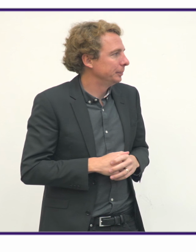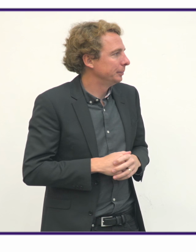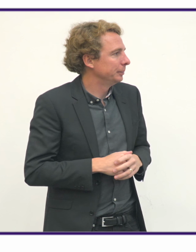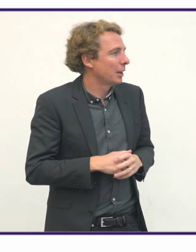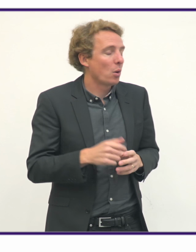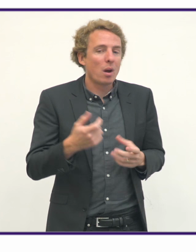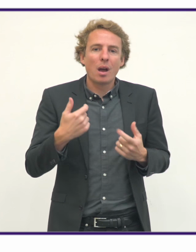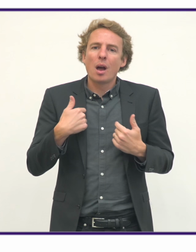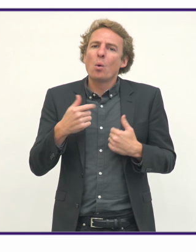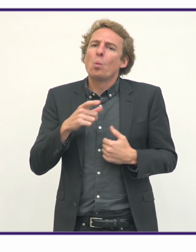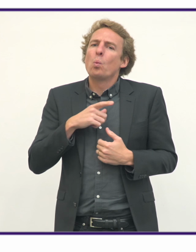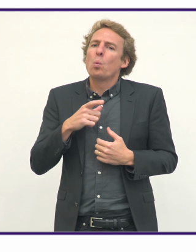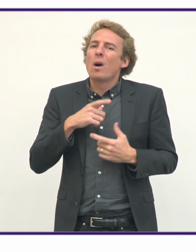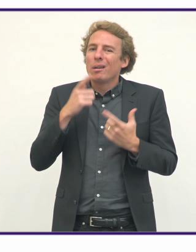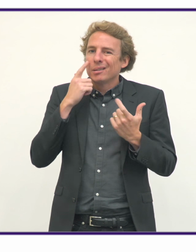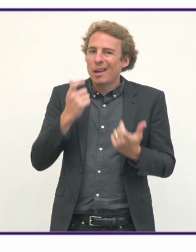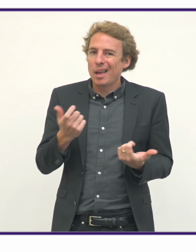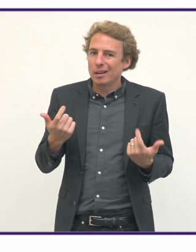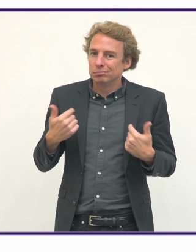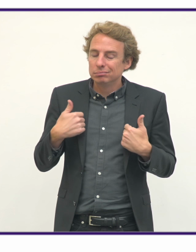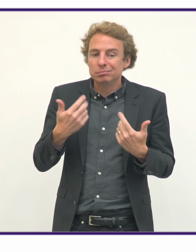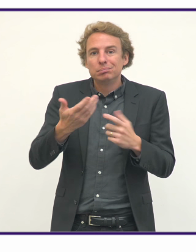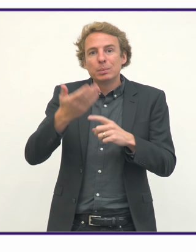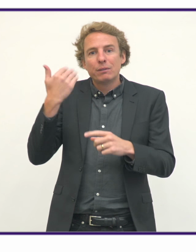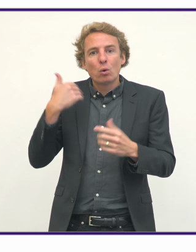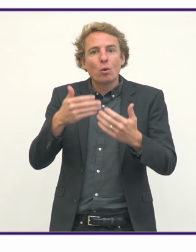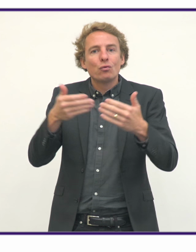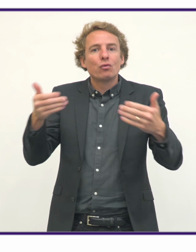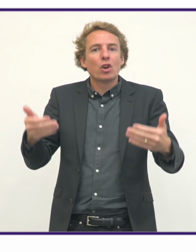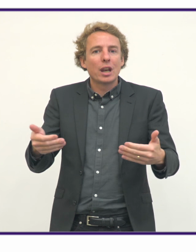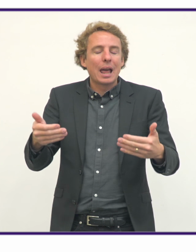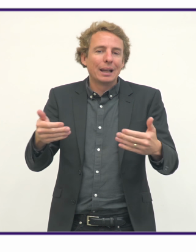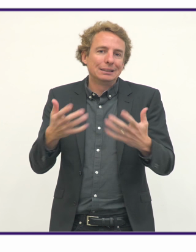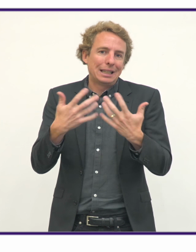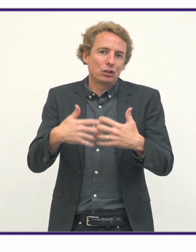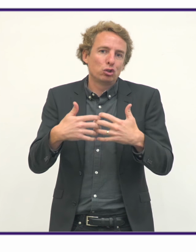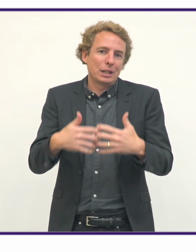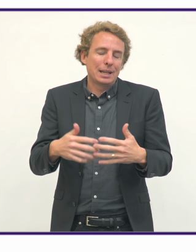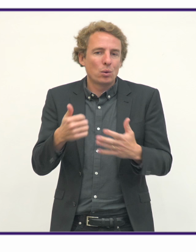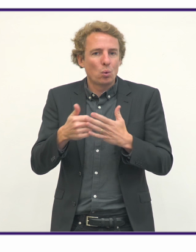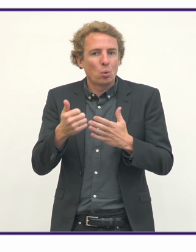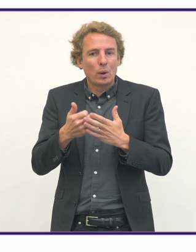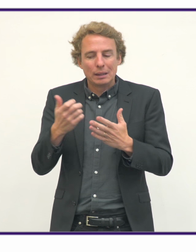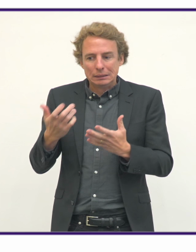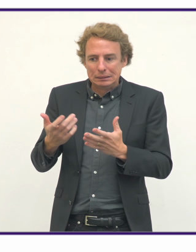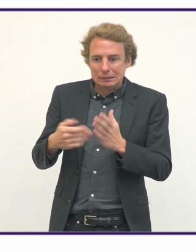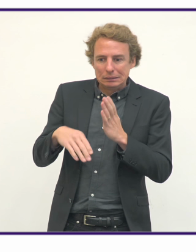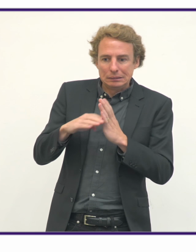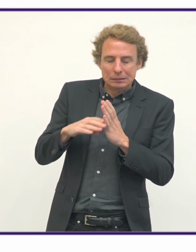I care about this because I used to be a front-end engineer, and I always got roped in as the escalation as the first point of call because all a user cares about is